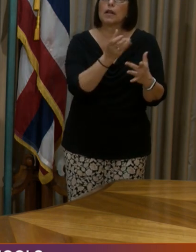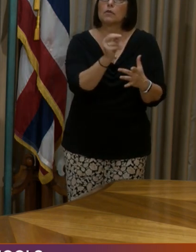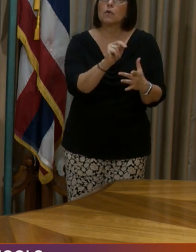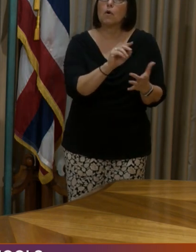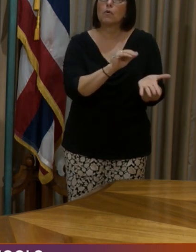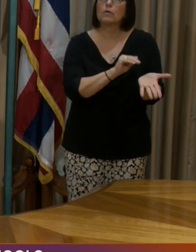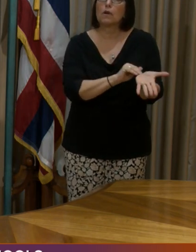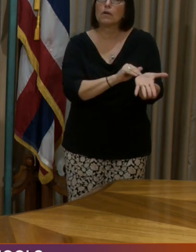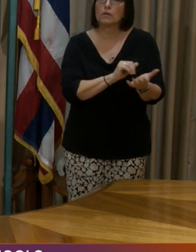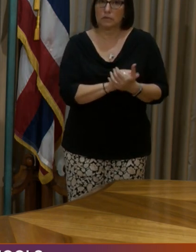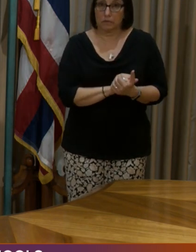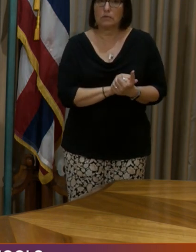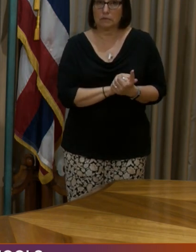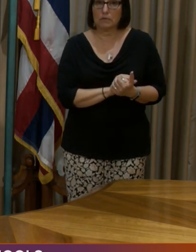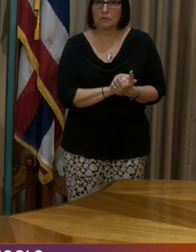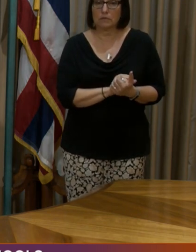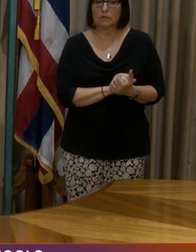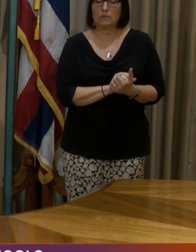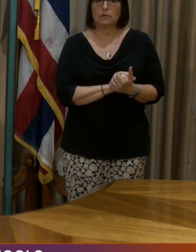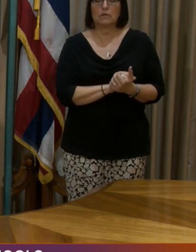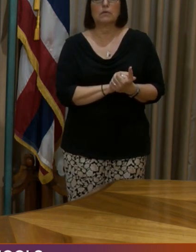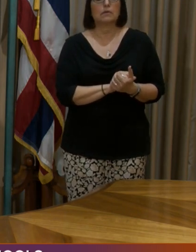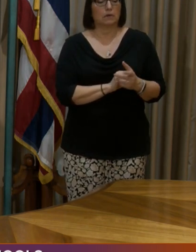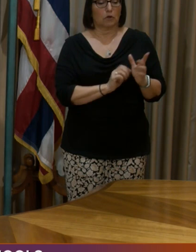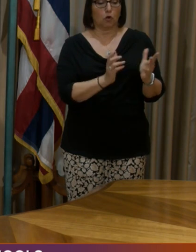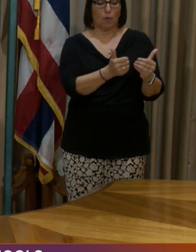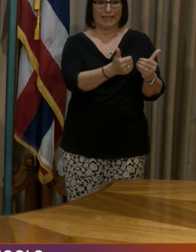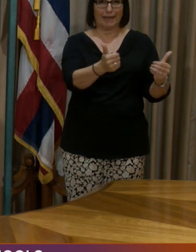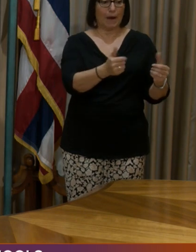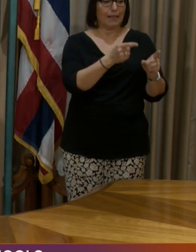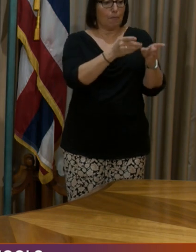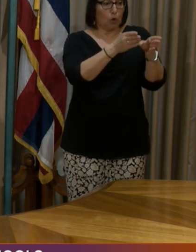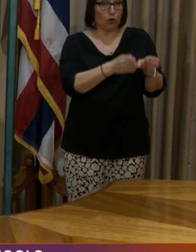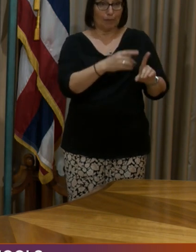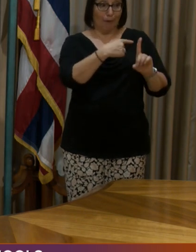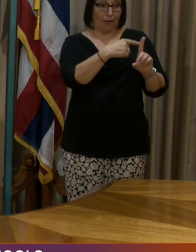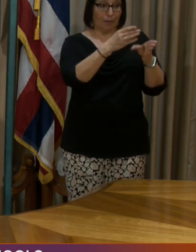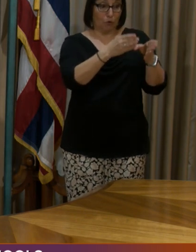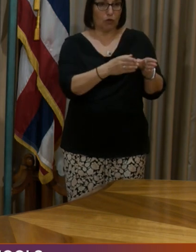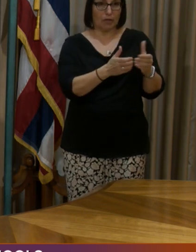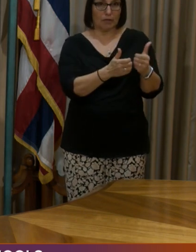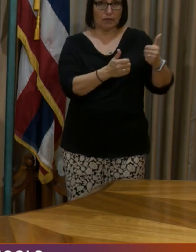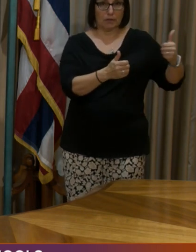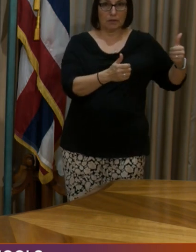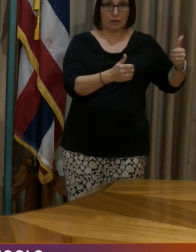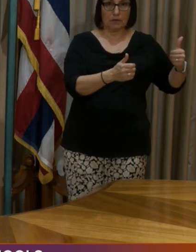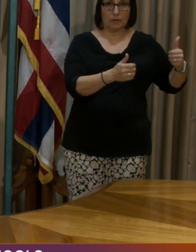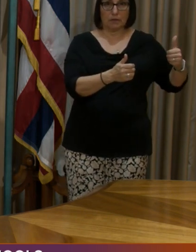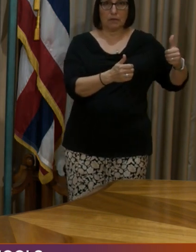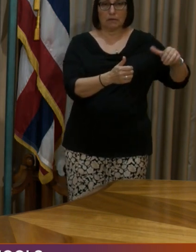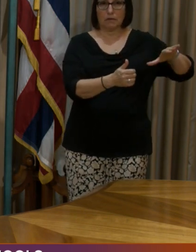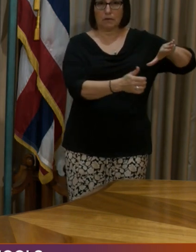SEND OUR EMPLOYEES TO PHYSICIANS AND TO GET IN TO SEE THEIR PHYSICIANS, BUT WE DO